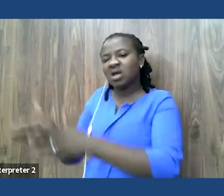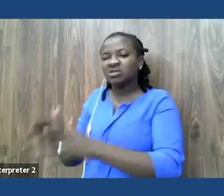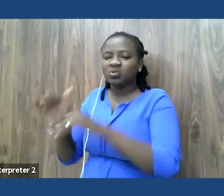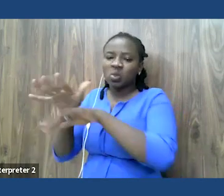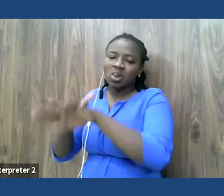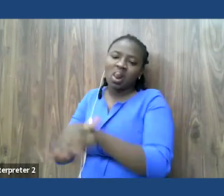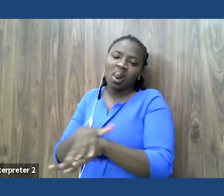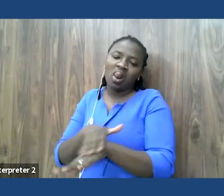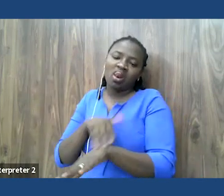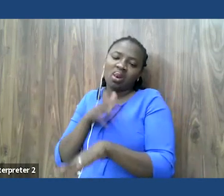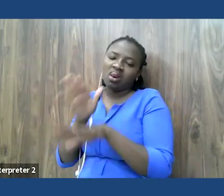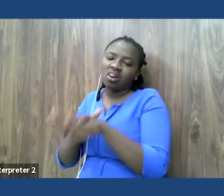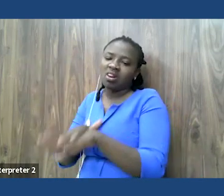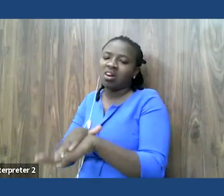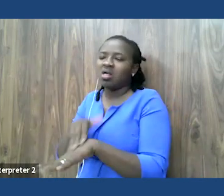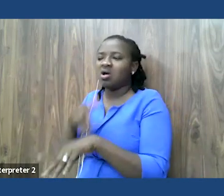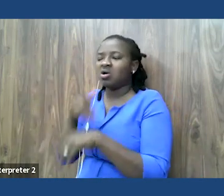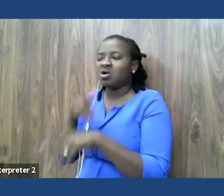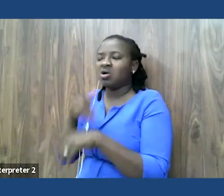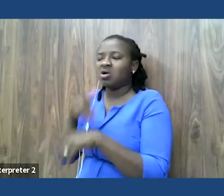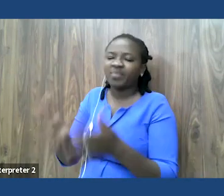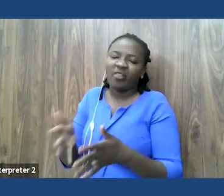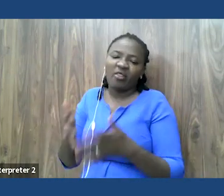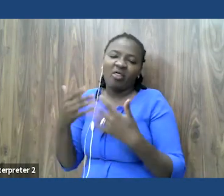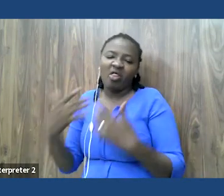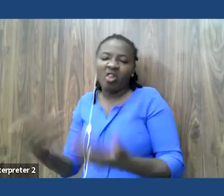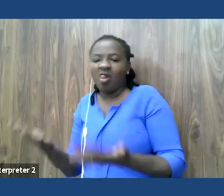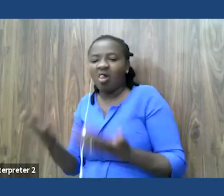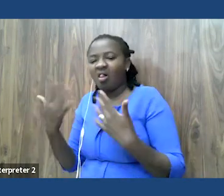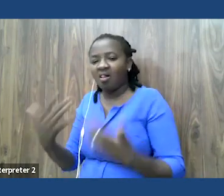interface or work product.